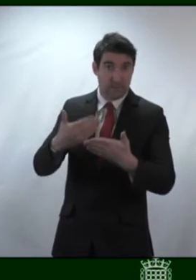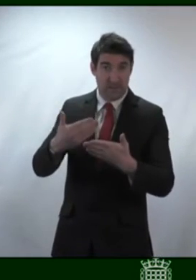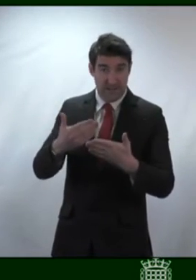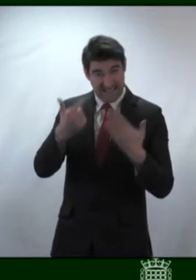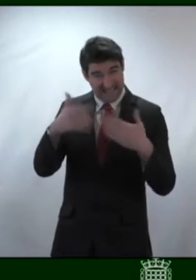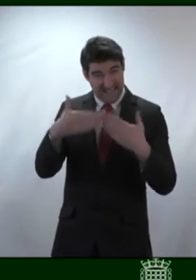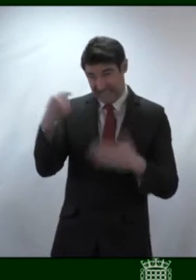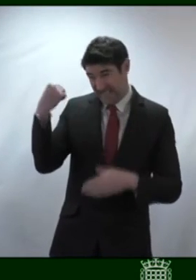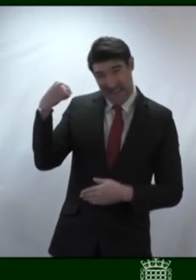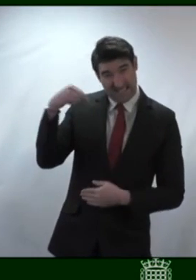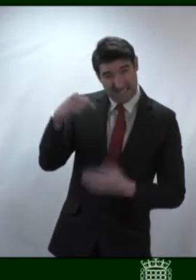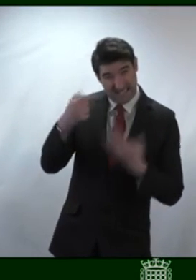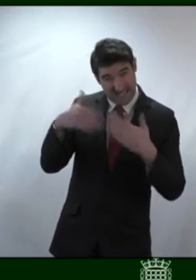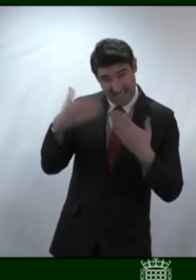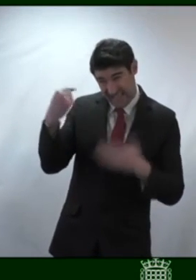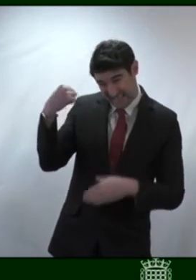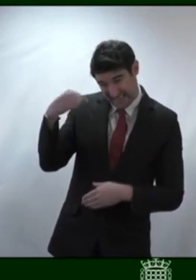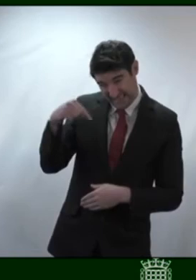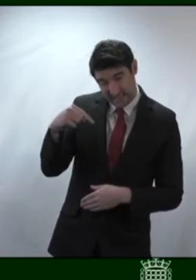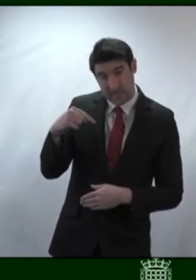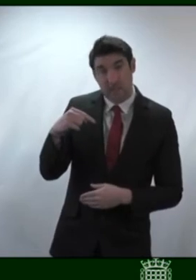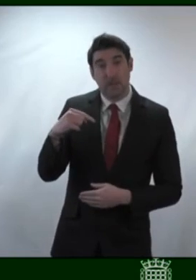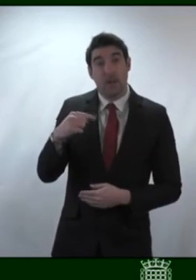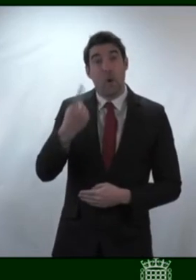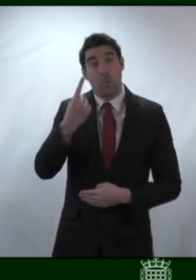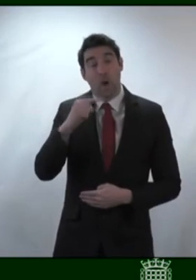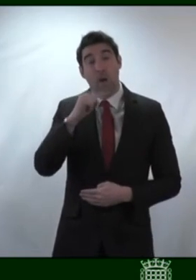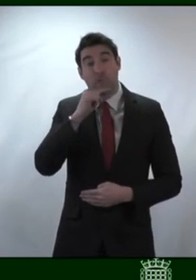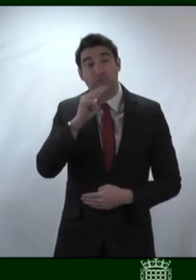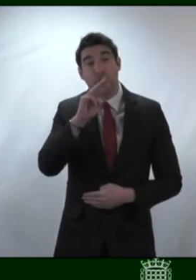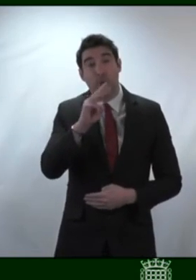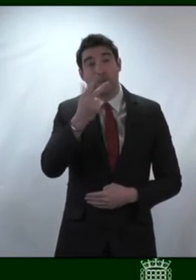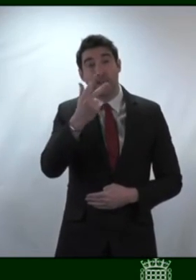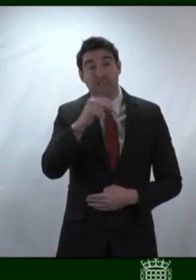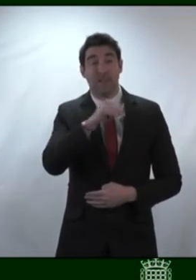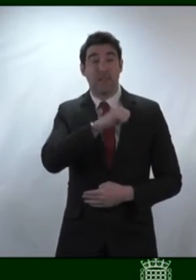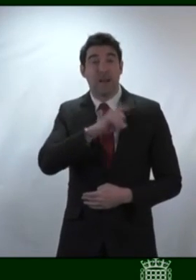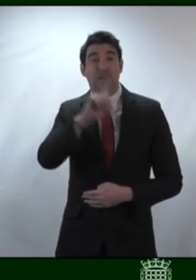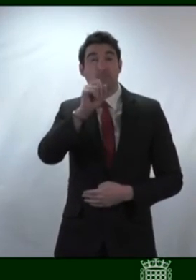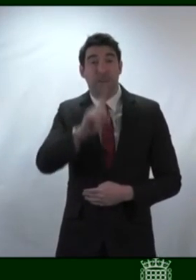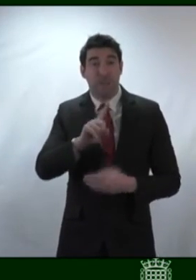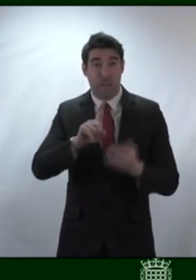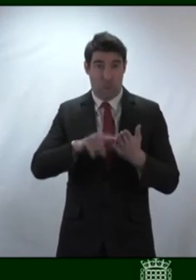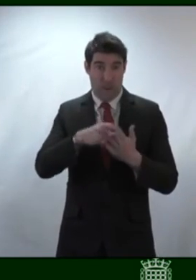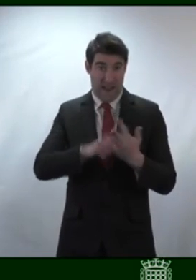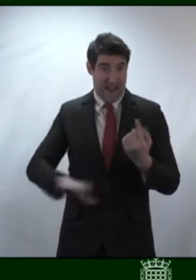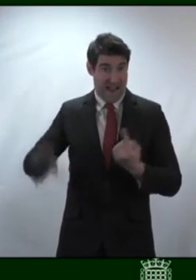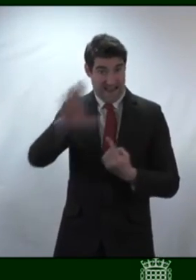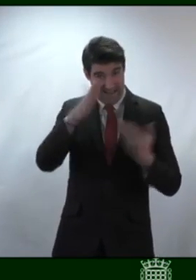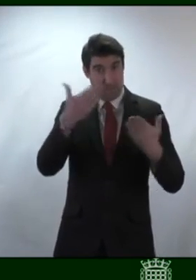people in England and 138,000 across the whole of the UK have received their first vaccination—we